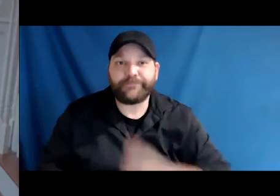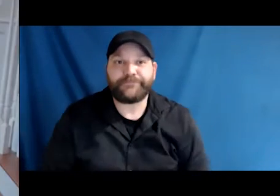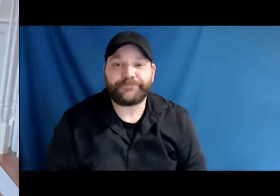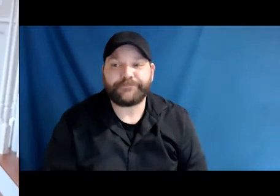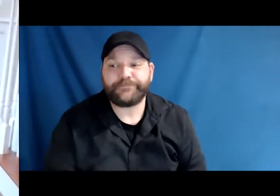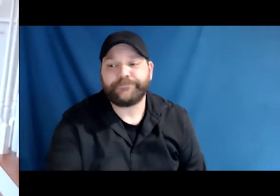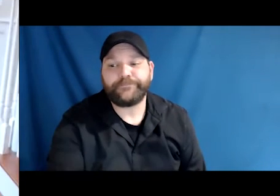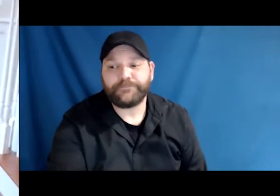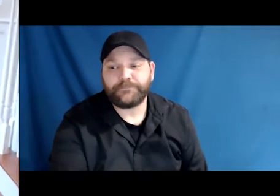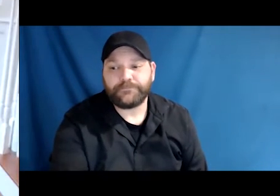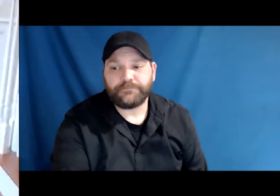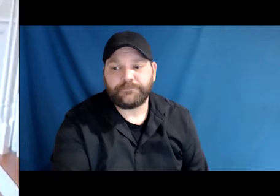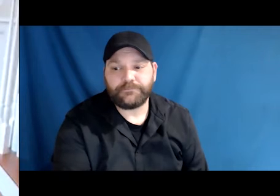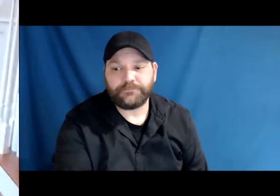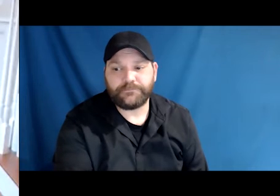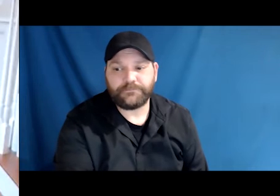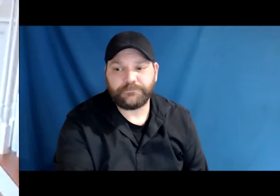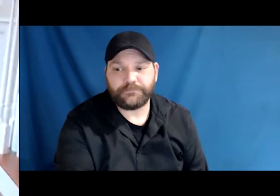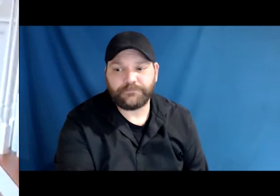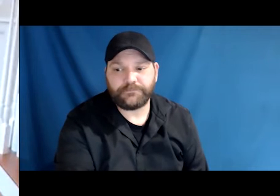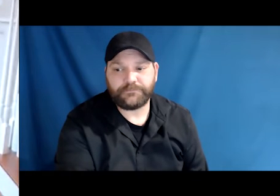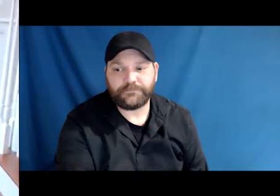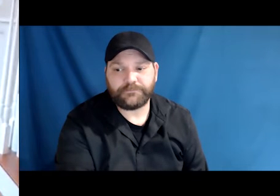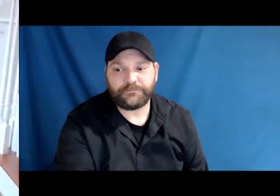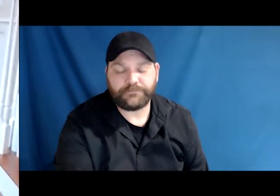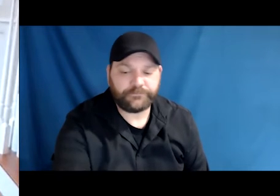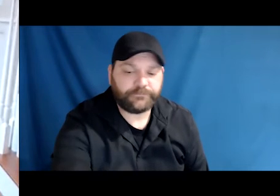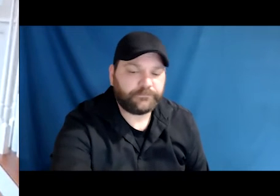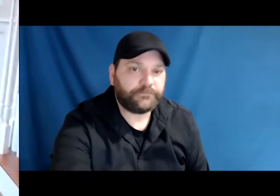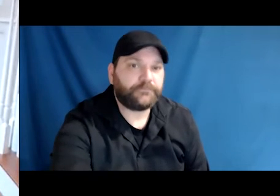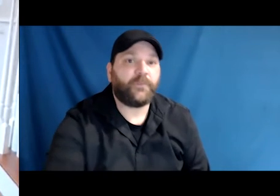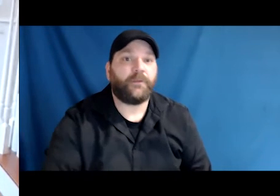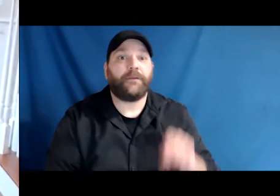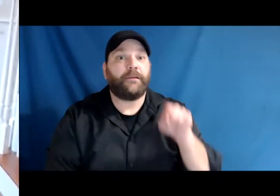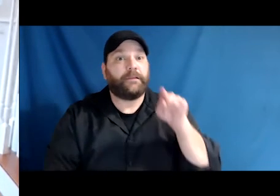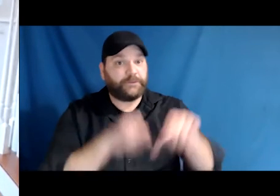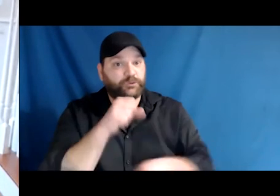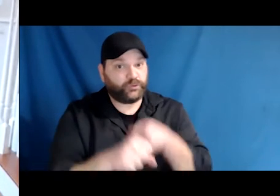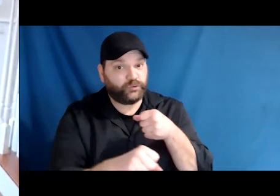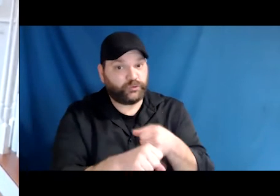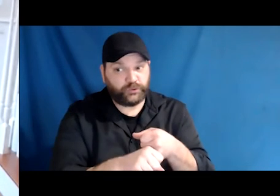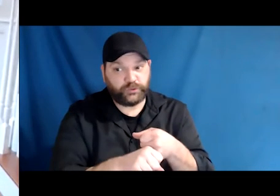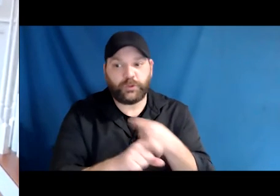This year, we are awarding one individual and one team Excellence Awards in Leadership: